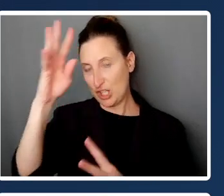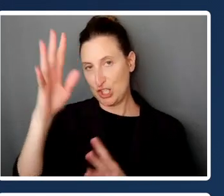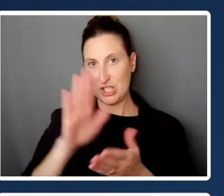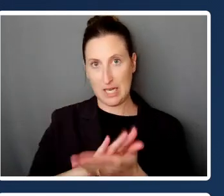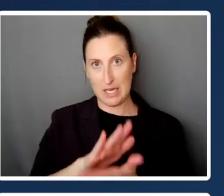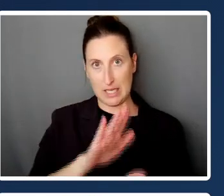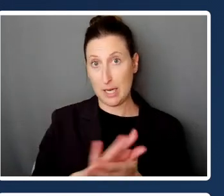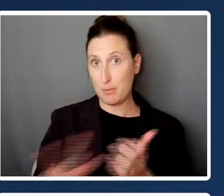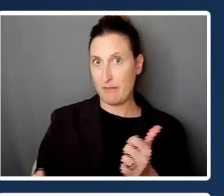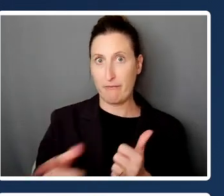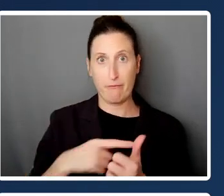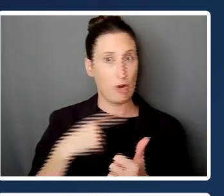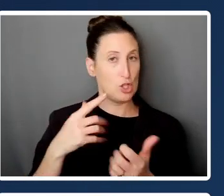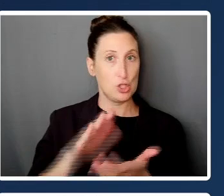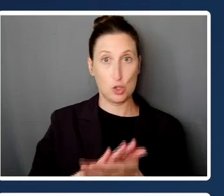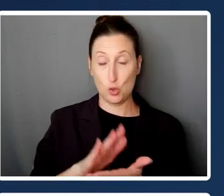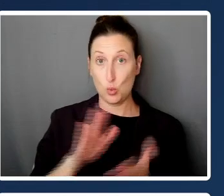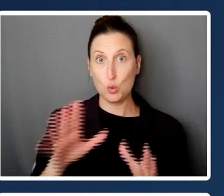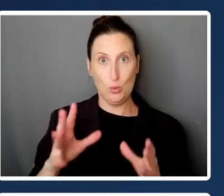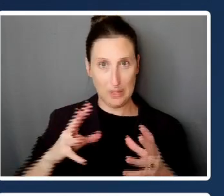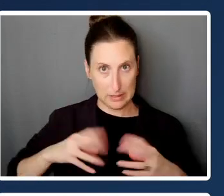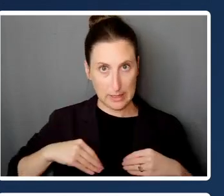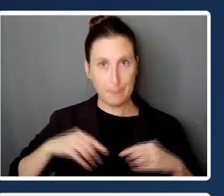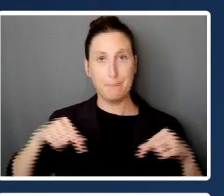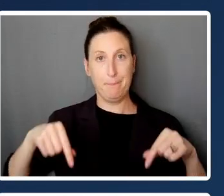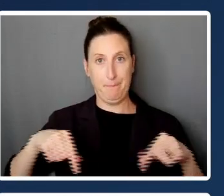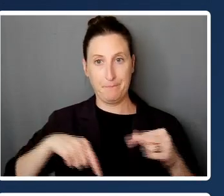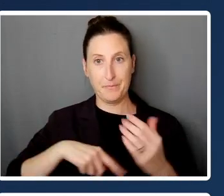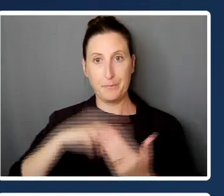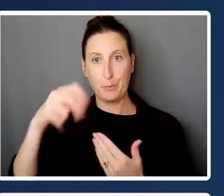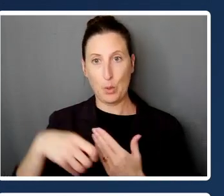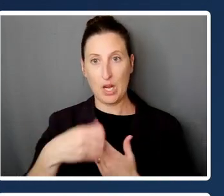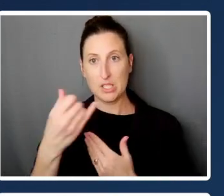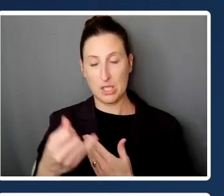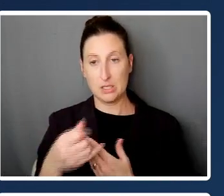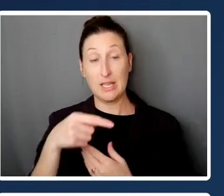first school to take this on. And the students -- we met with the students,